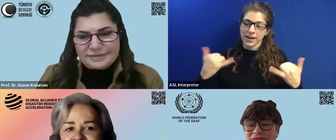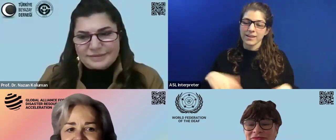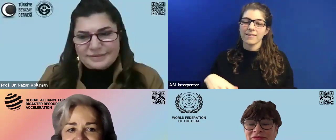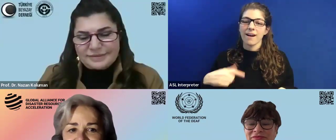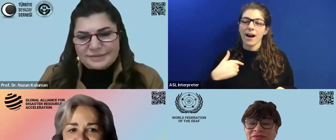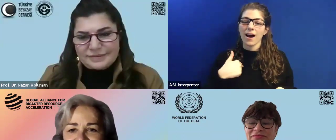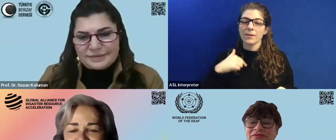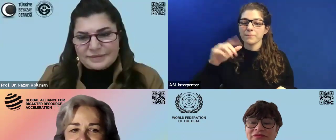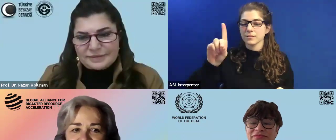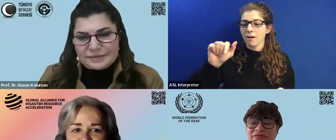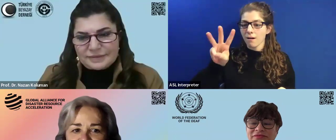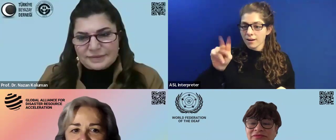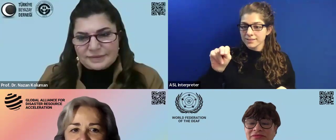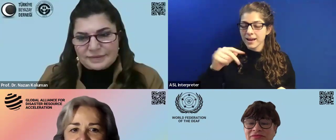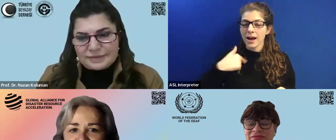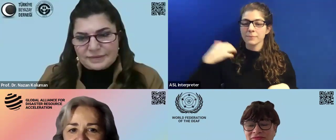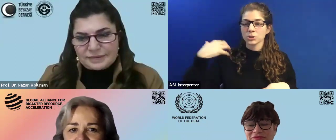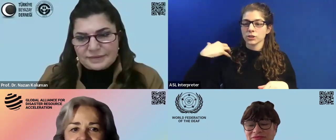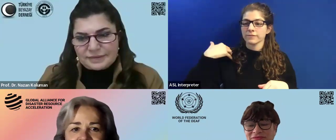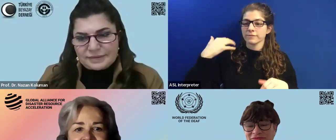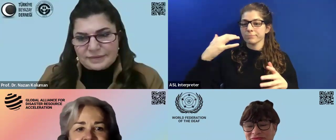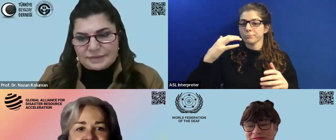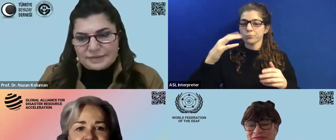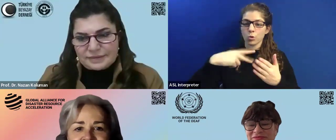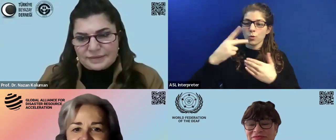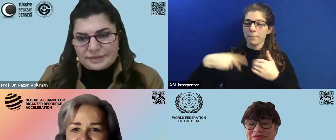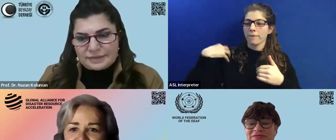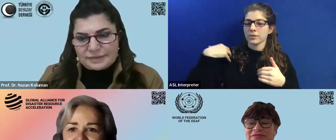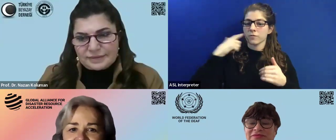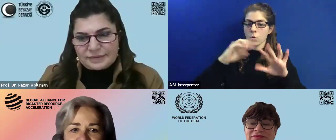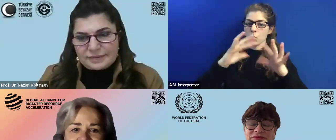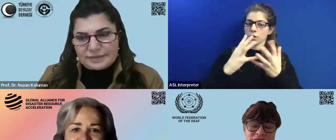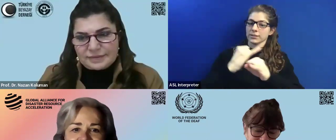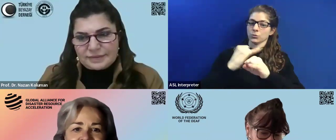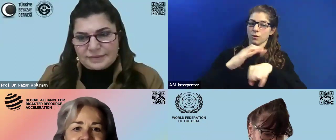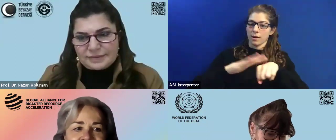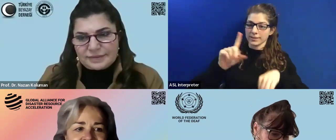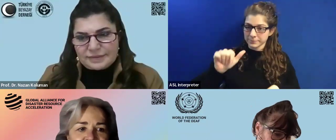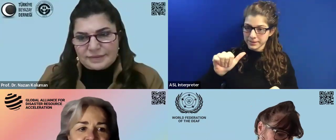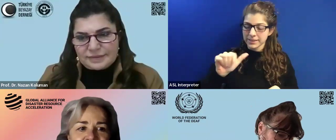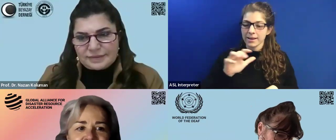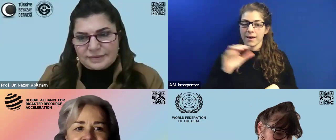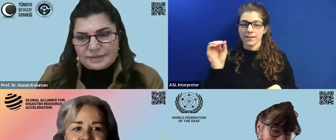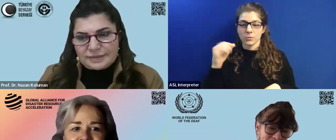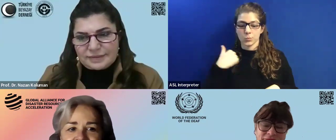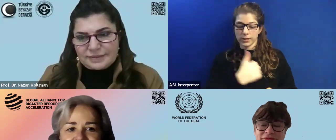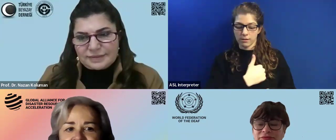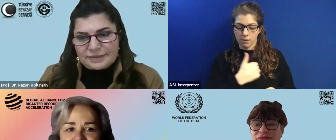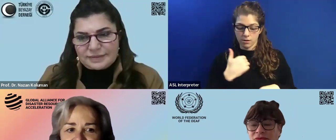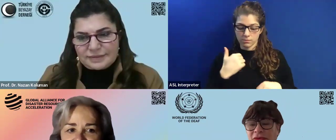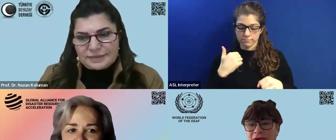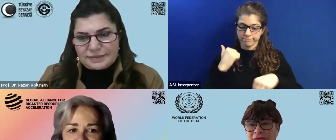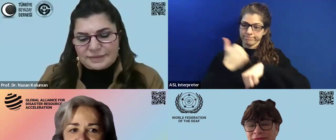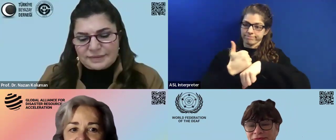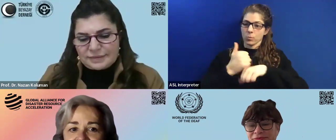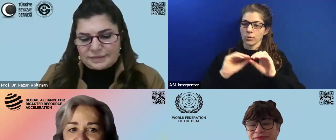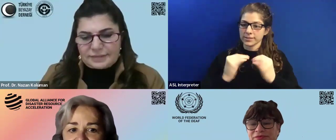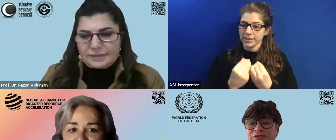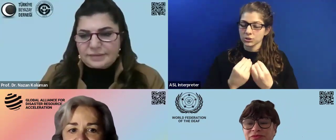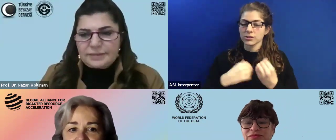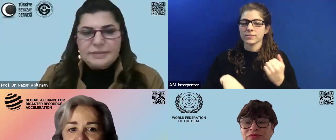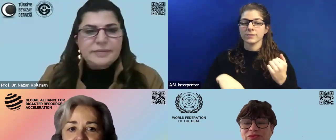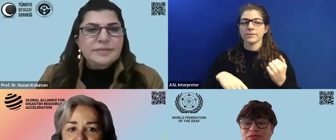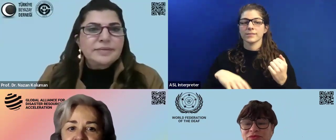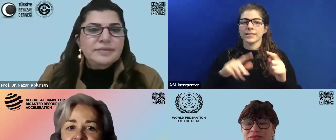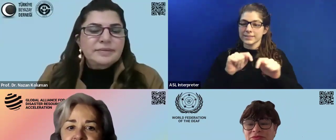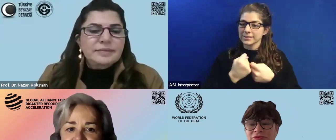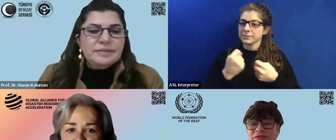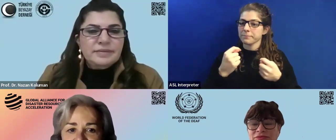I am Dawn Skaggs, and I'm the chief program officer at the World Institute on Disability, and we are a founding organization and a steering team committee member for GADRA.